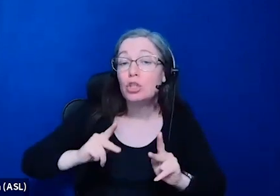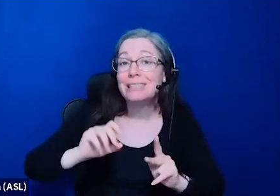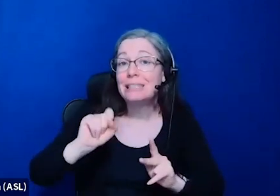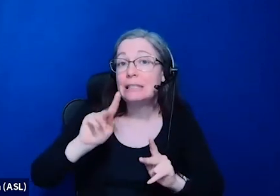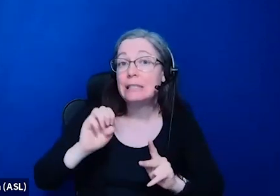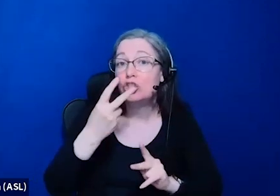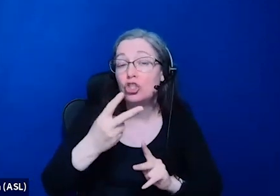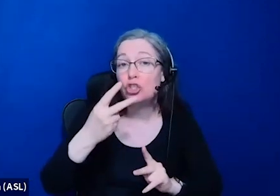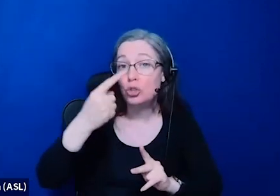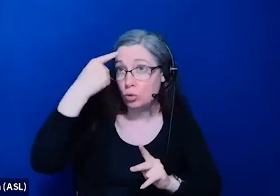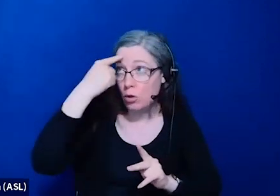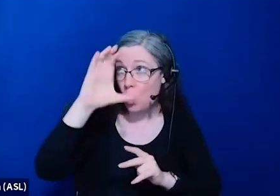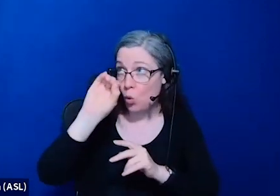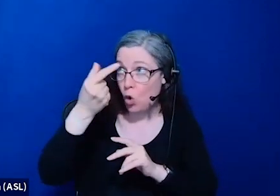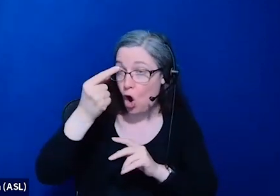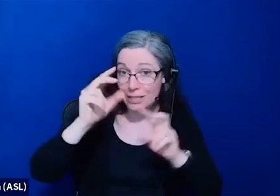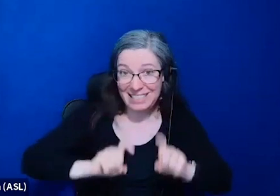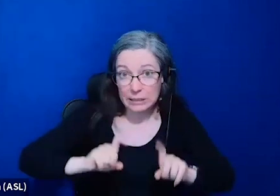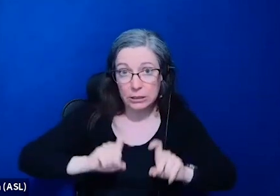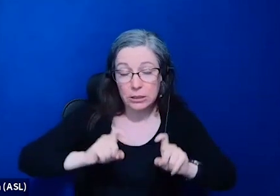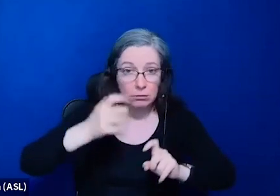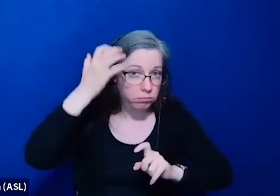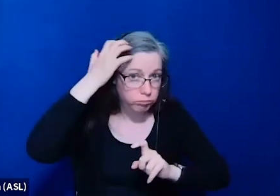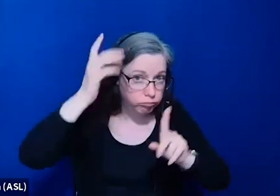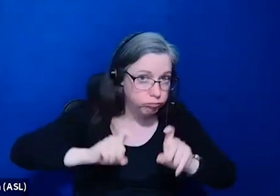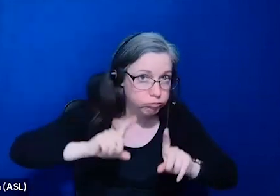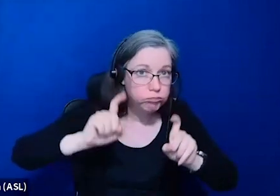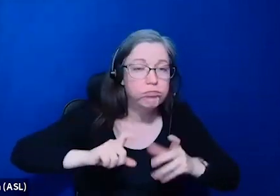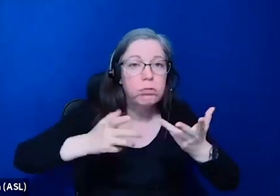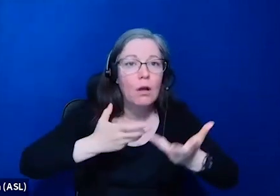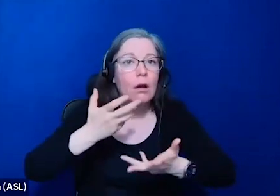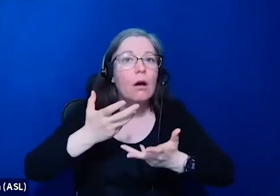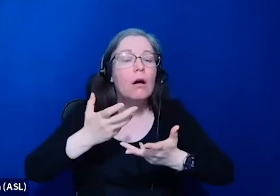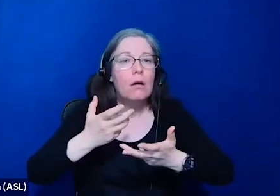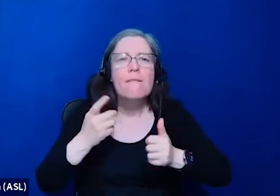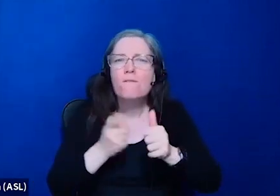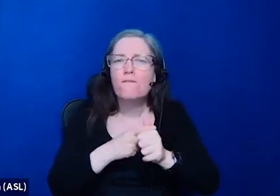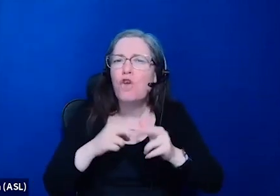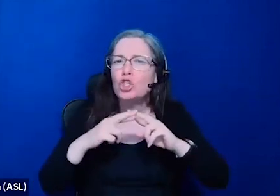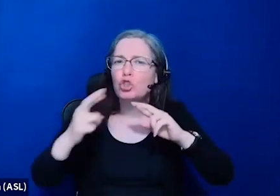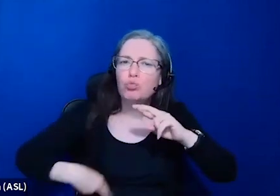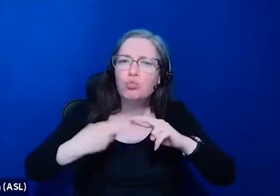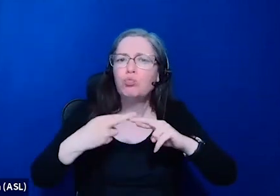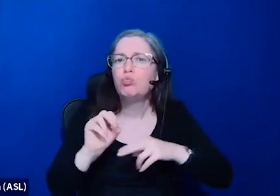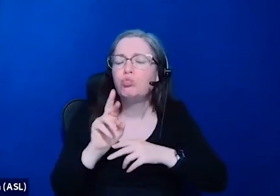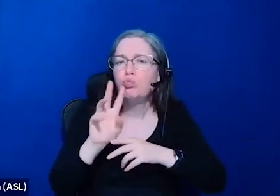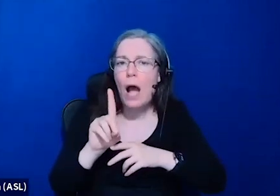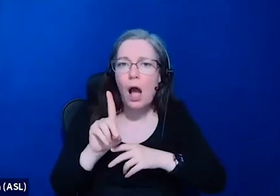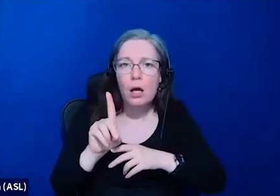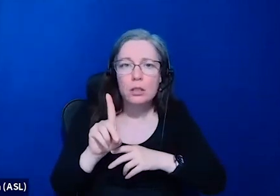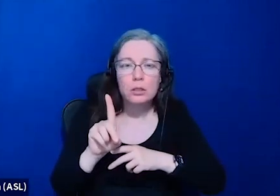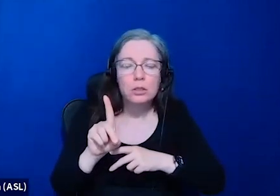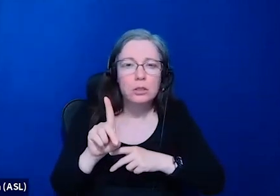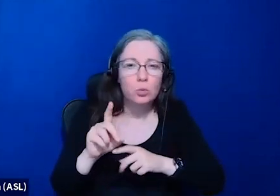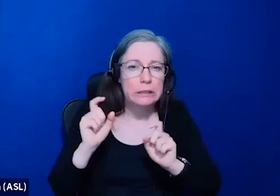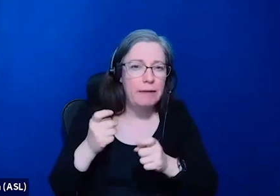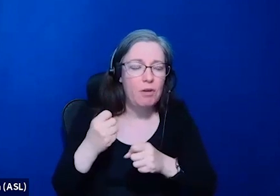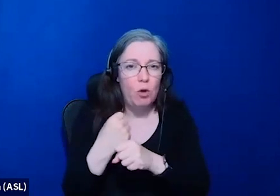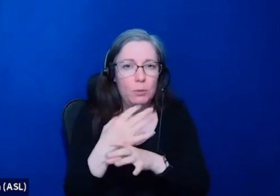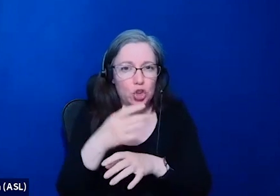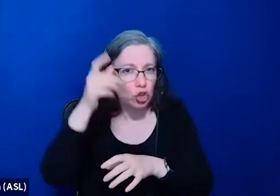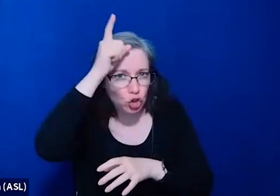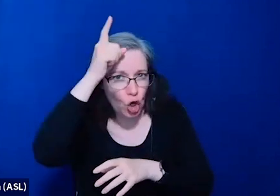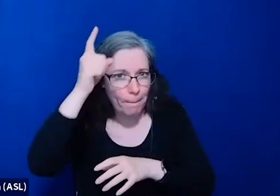Then the first round was administered by the German flight medical organization